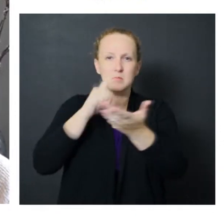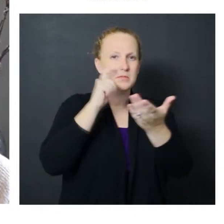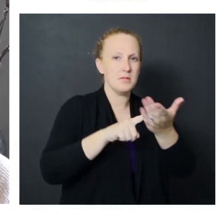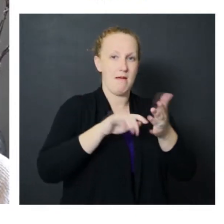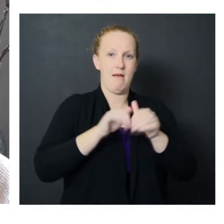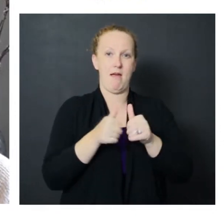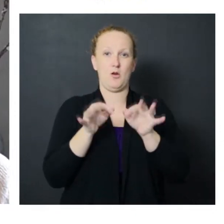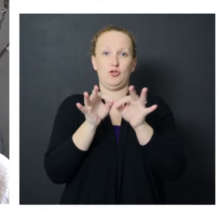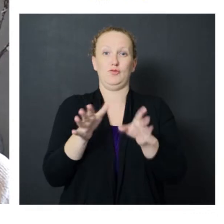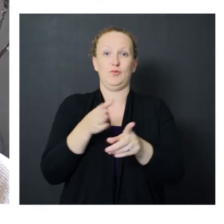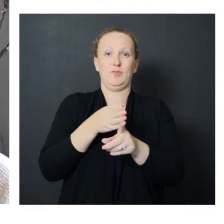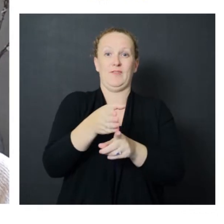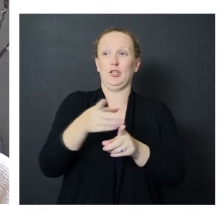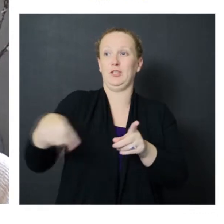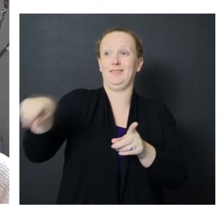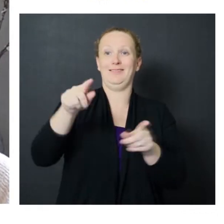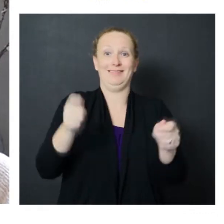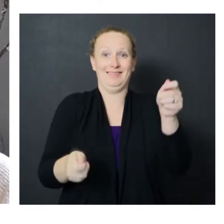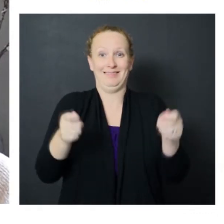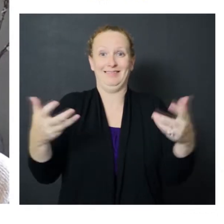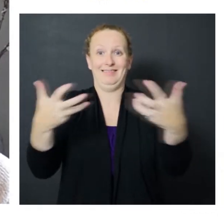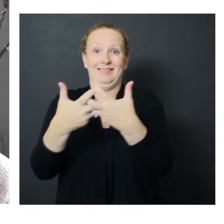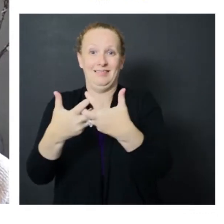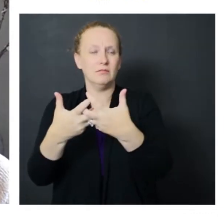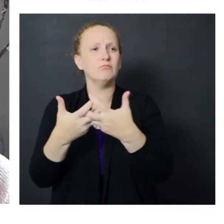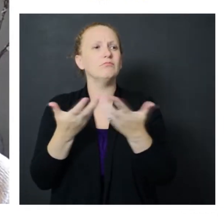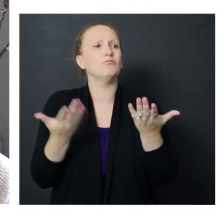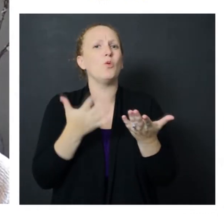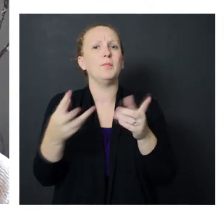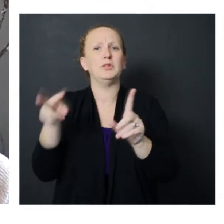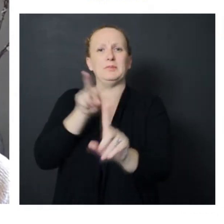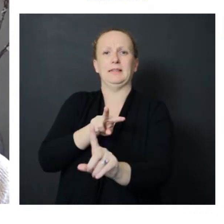CCHI perspective. Well thank you for inviting me.